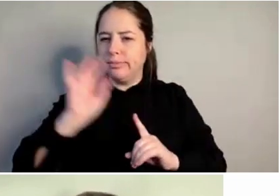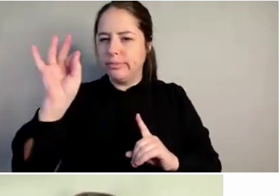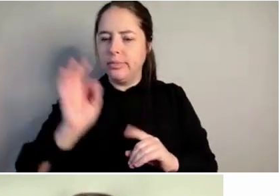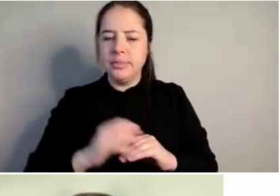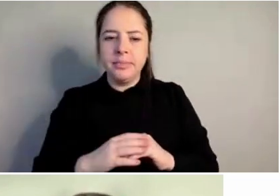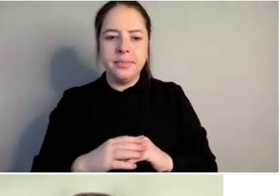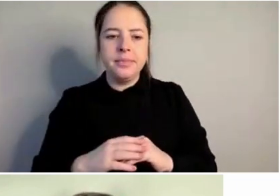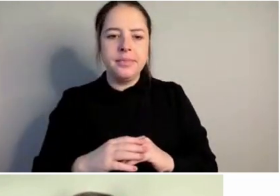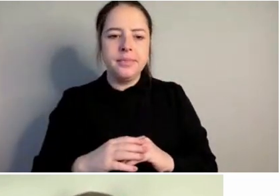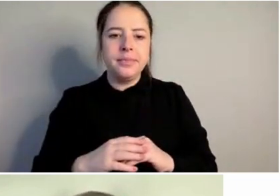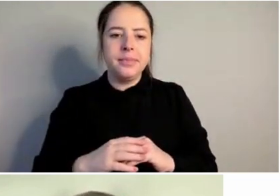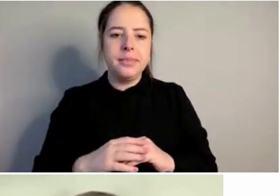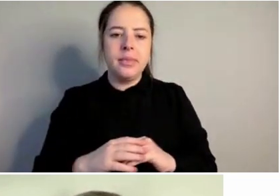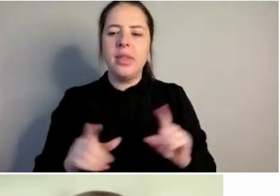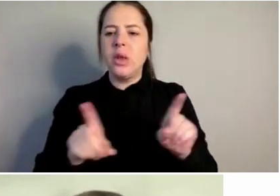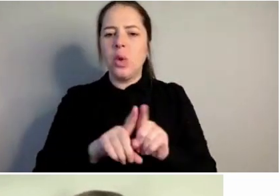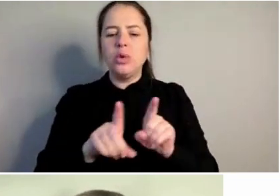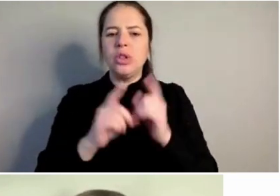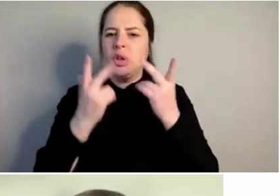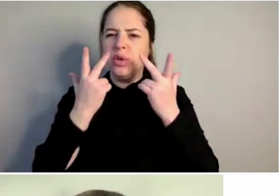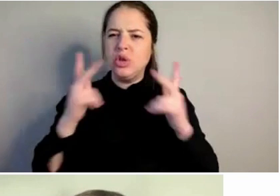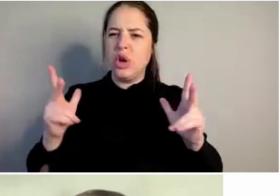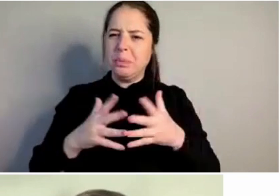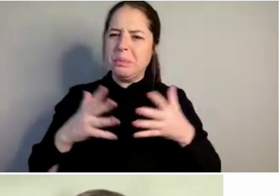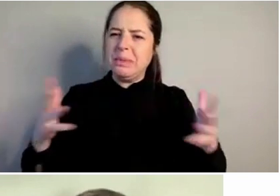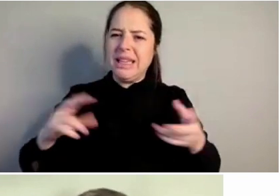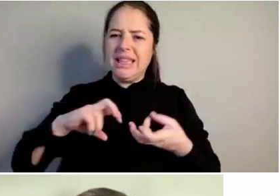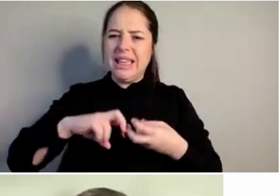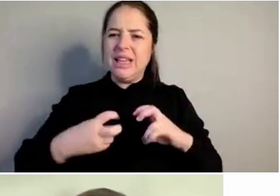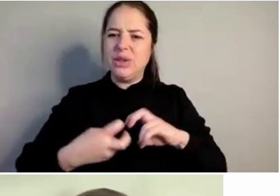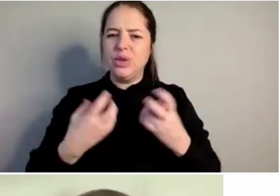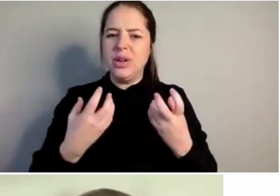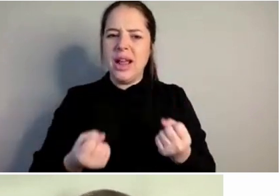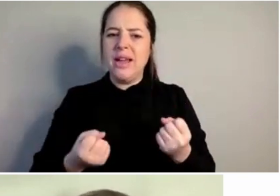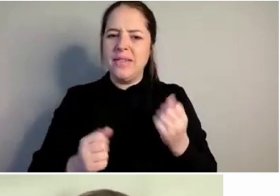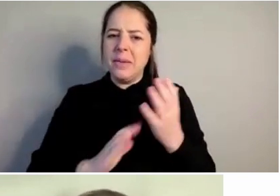They also highlight how big an issue it is for us. And so we've got some momentum, I think.